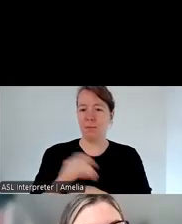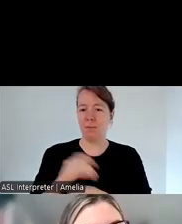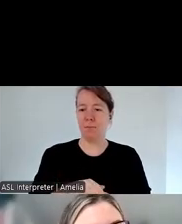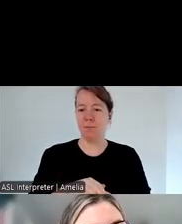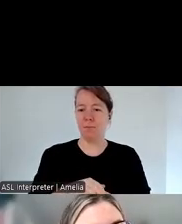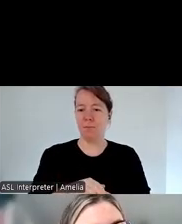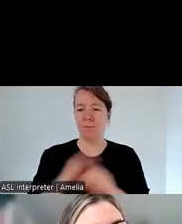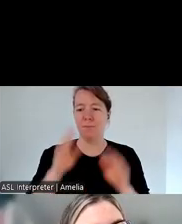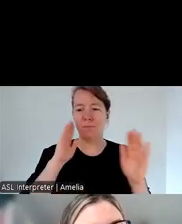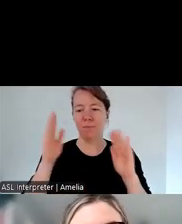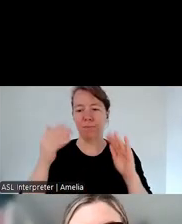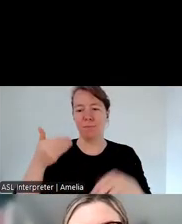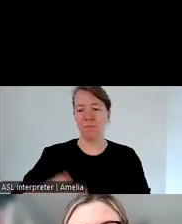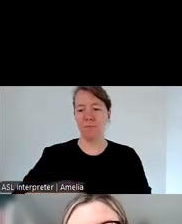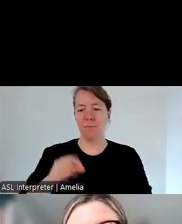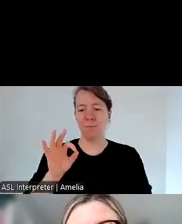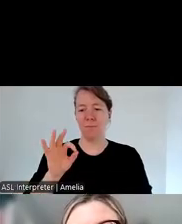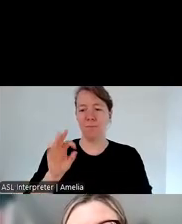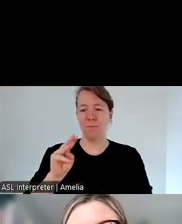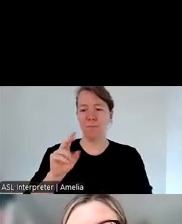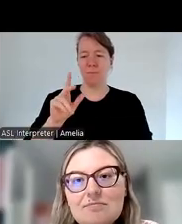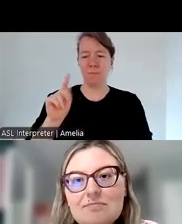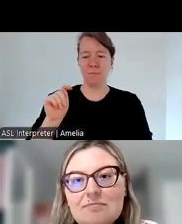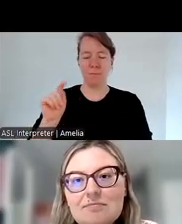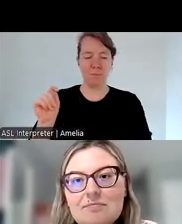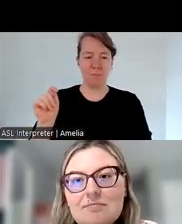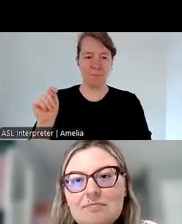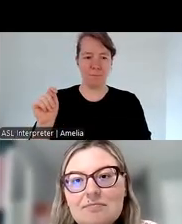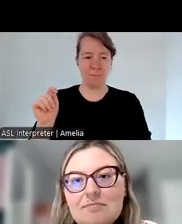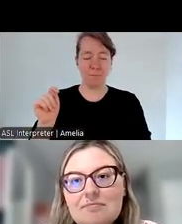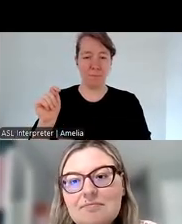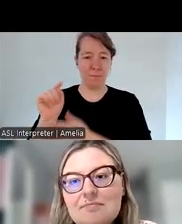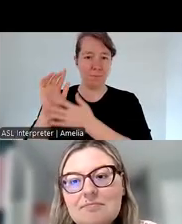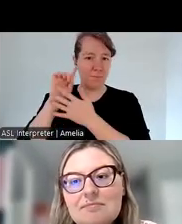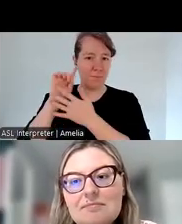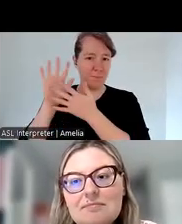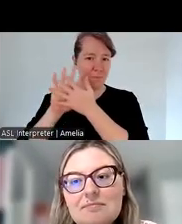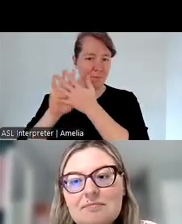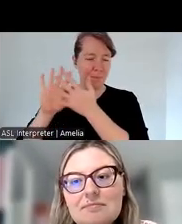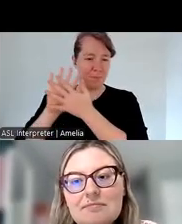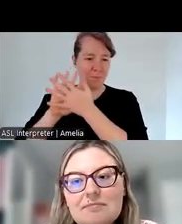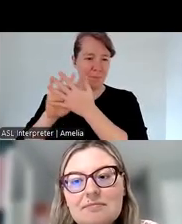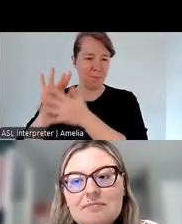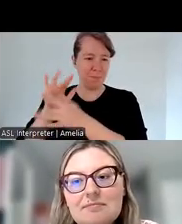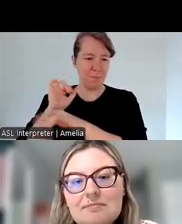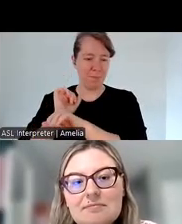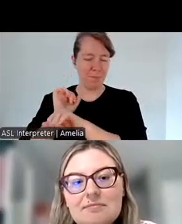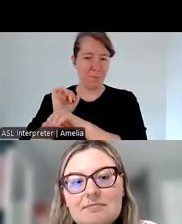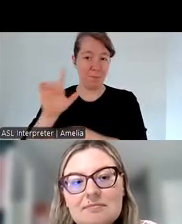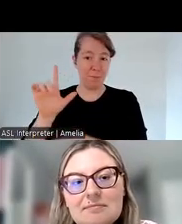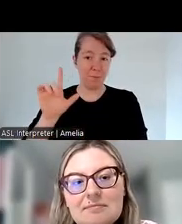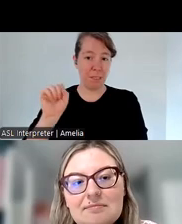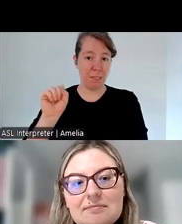I work as an LSP and Discovery Services Librarian,